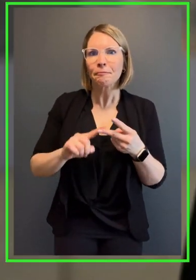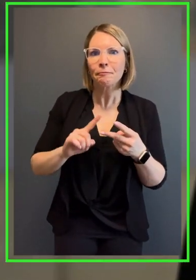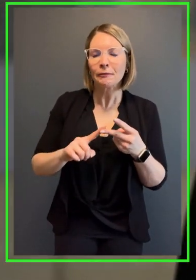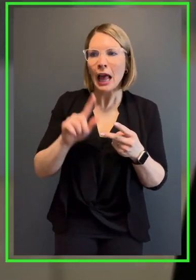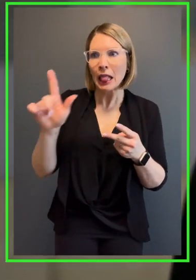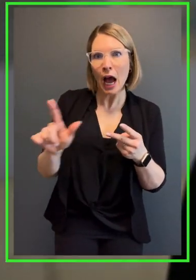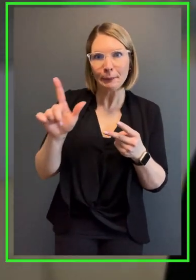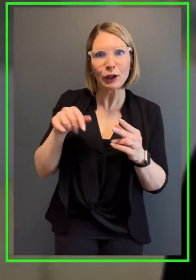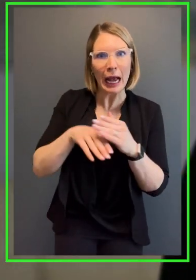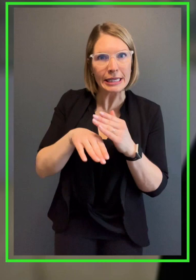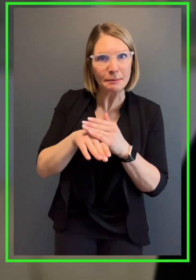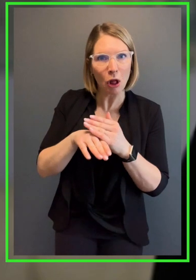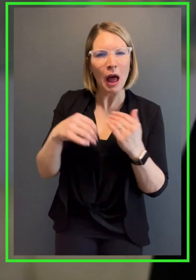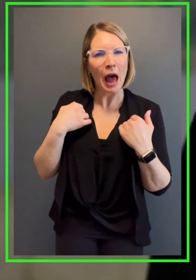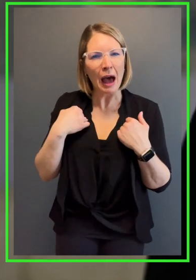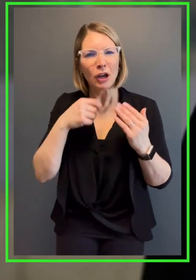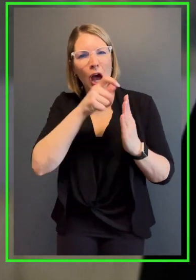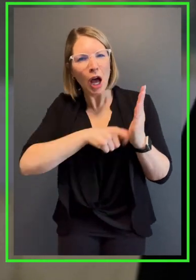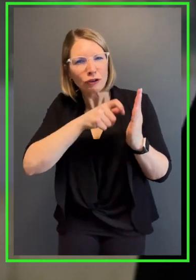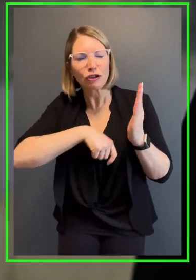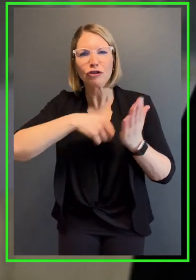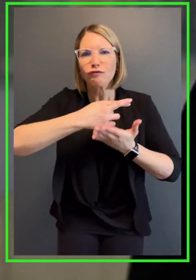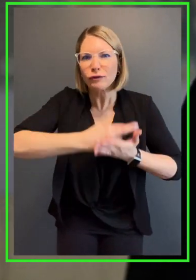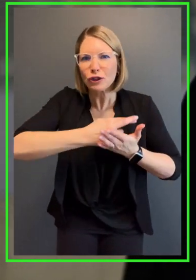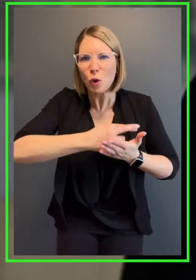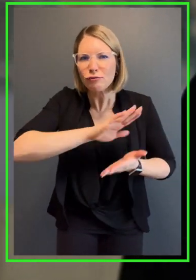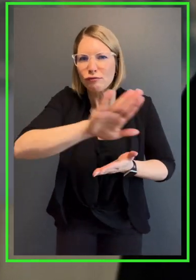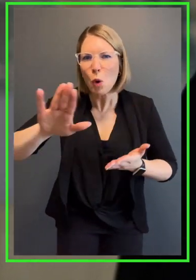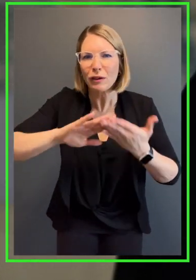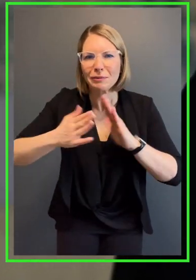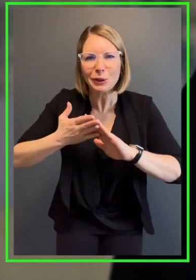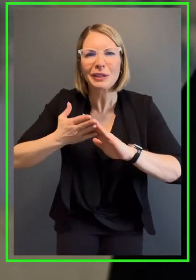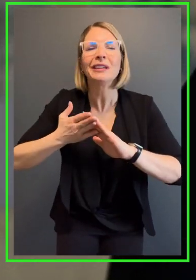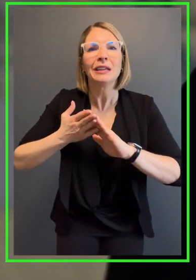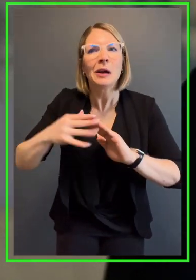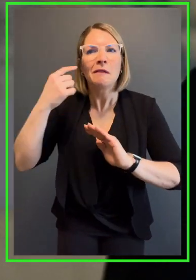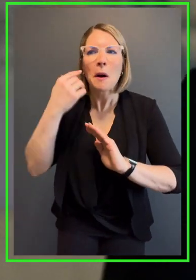Our Accessibility Library is a collection of articles and resources in the Community that covers methods and best